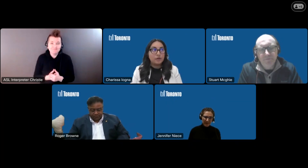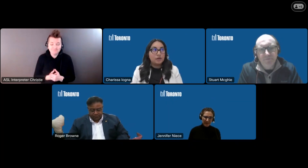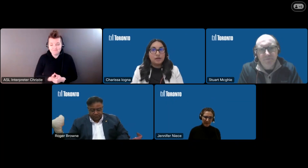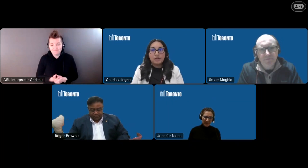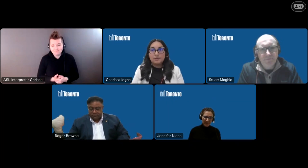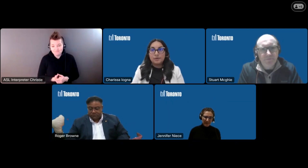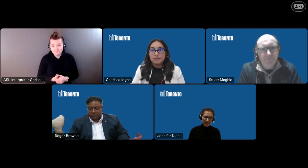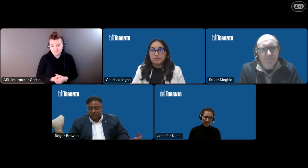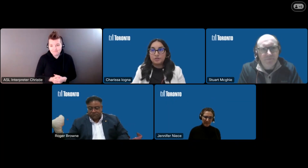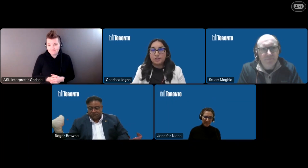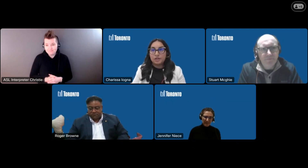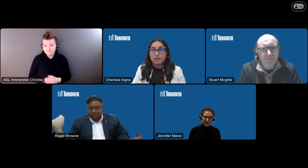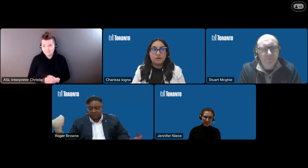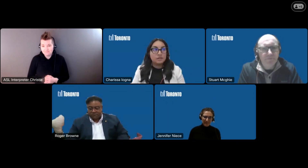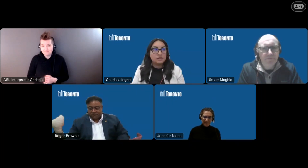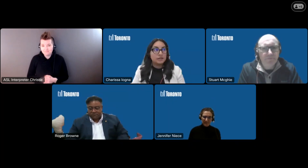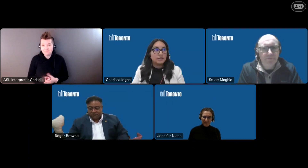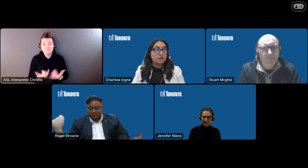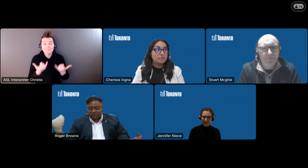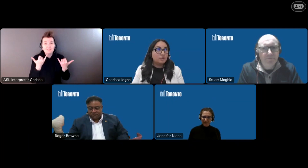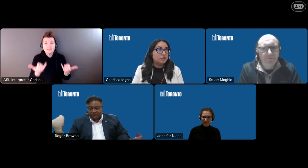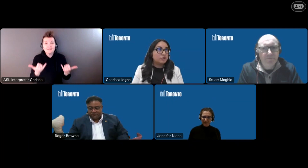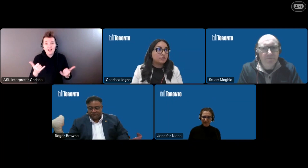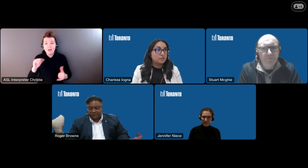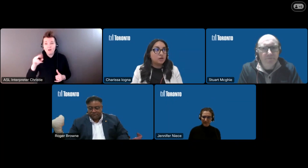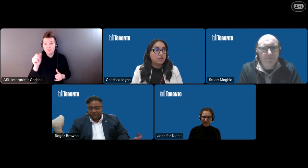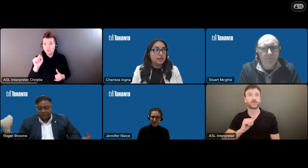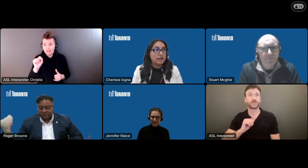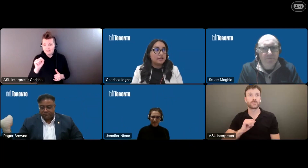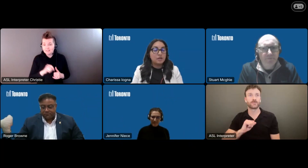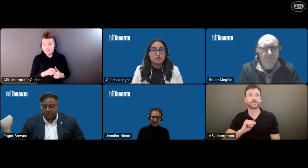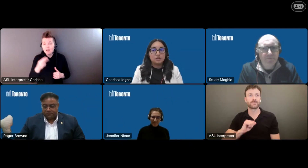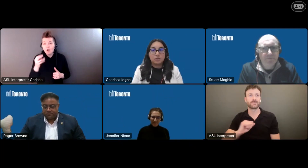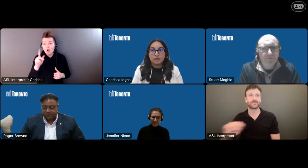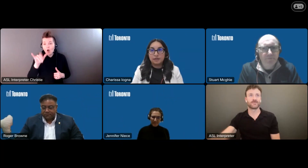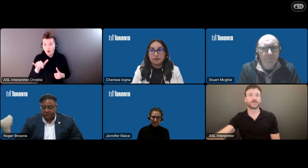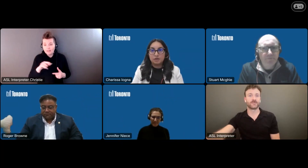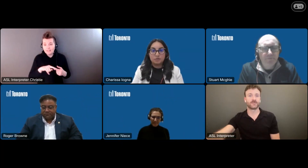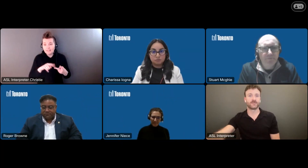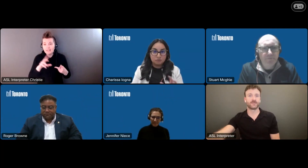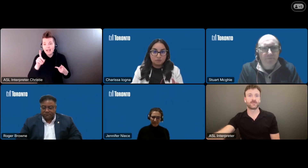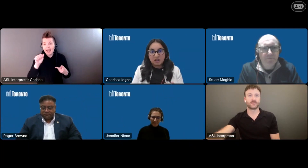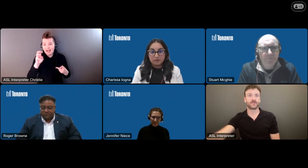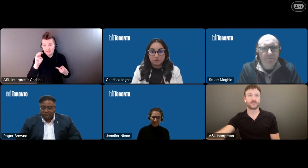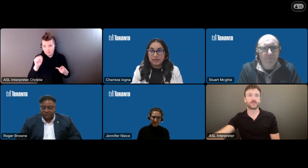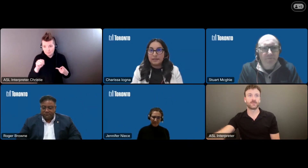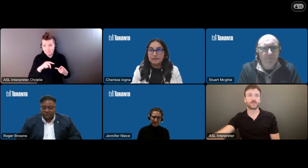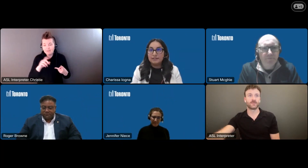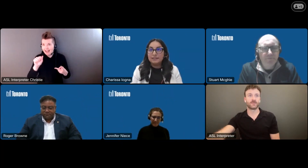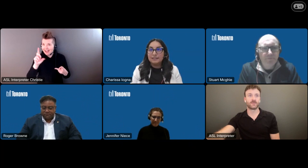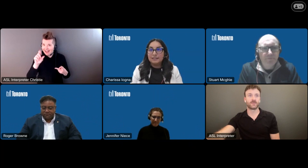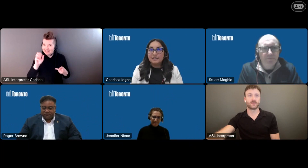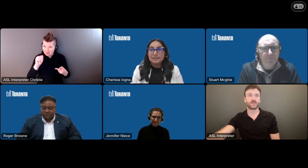I'm going to the chat box and there are a couple questions kind of related.